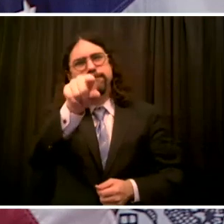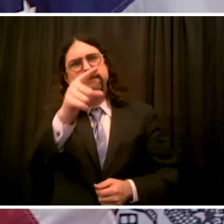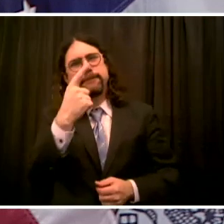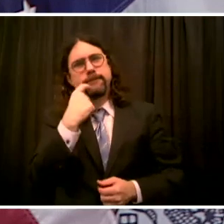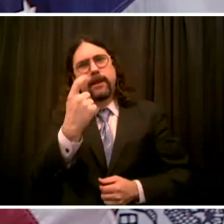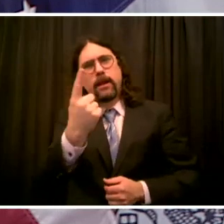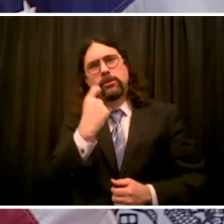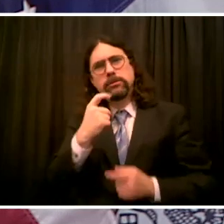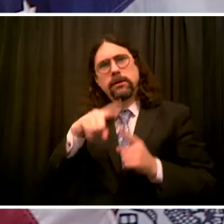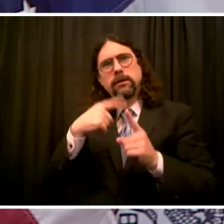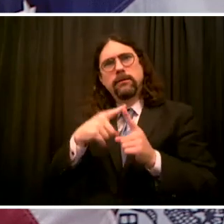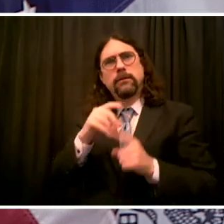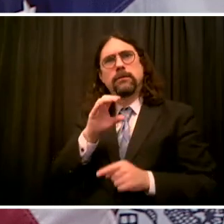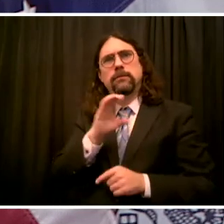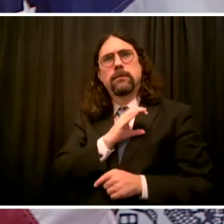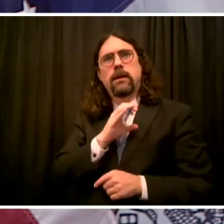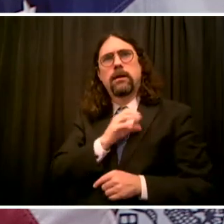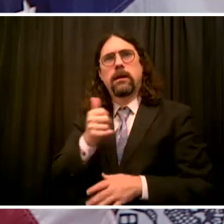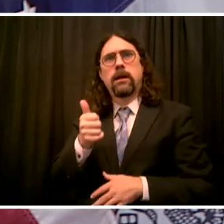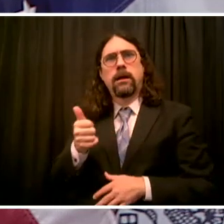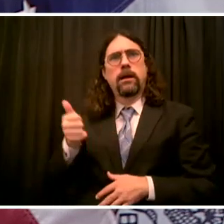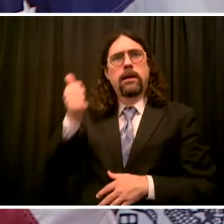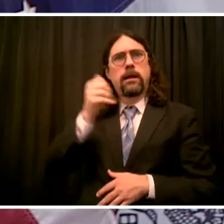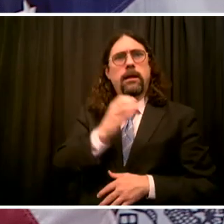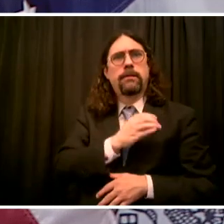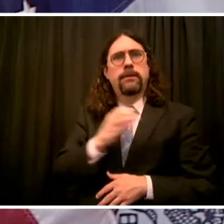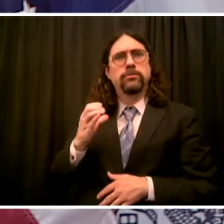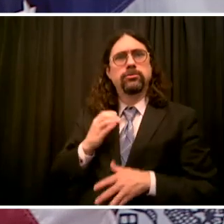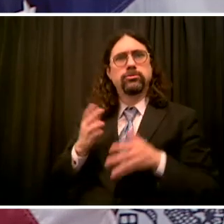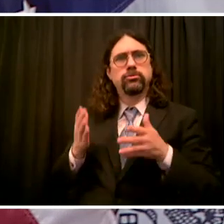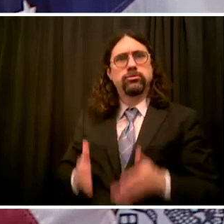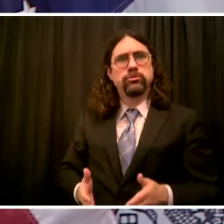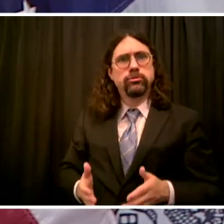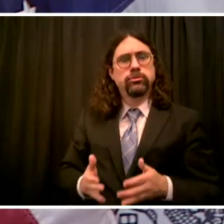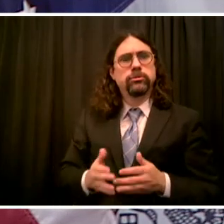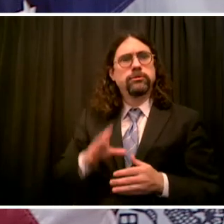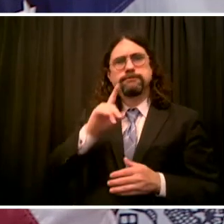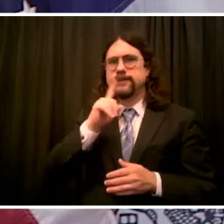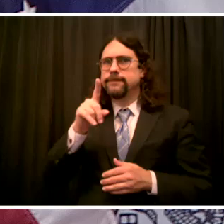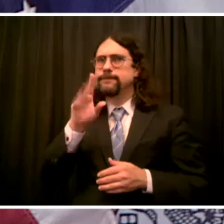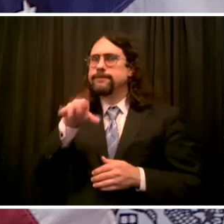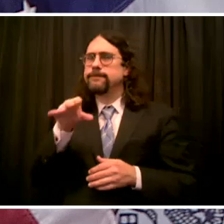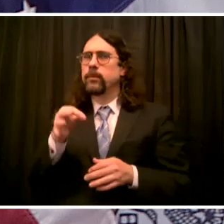LOOK, AGAIN, WE